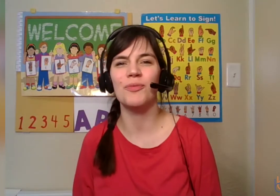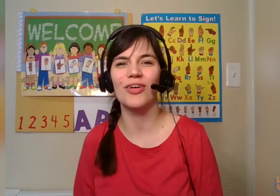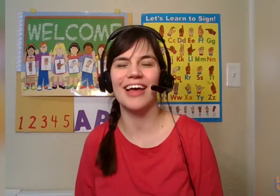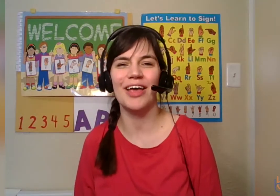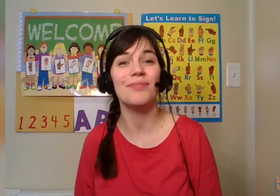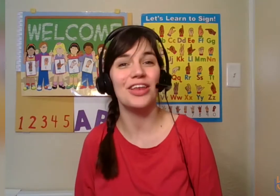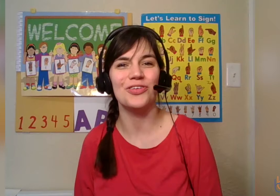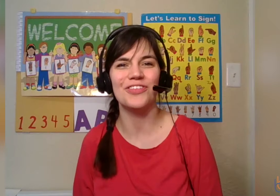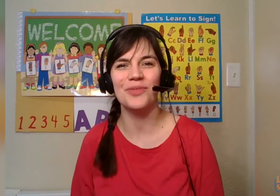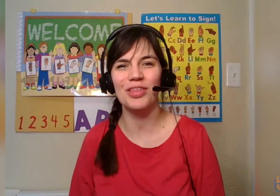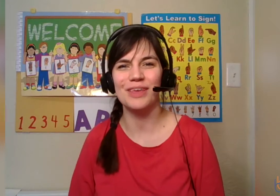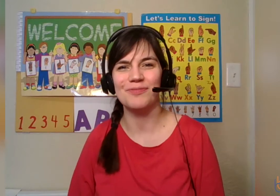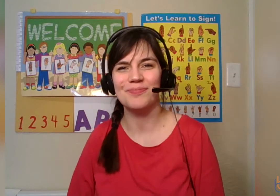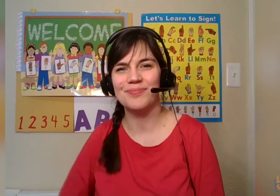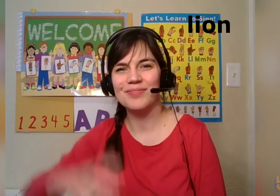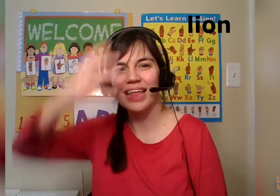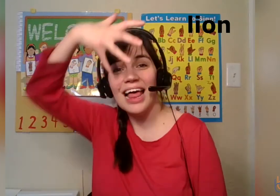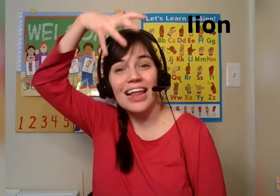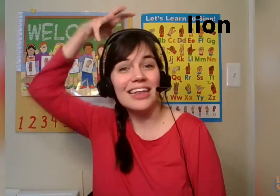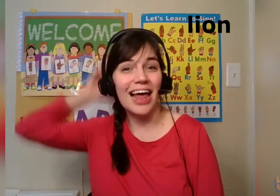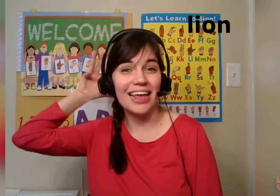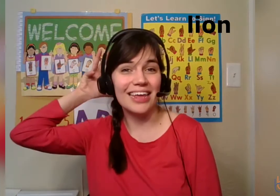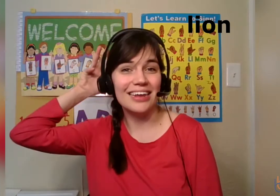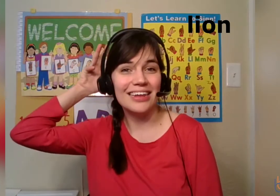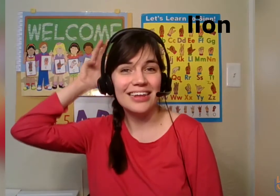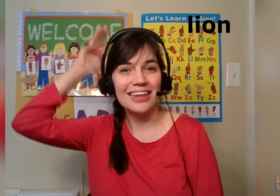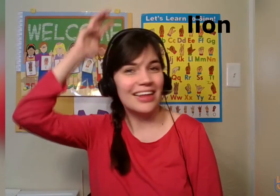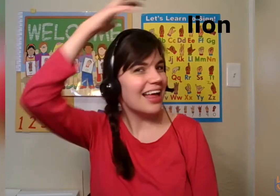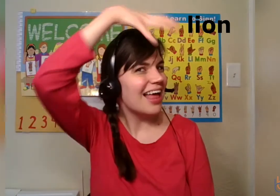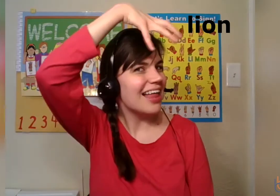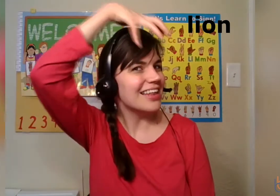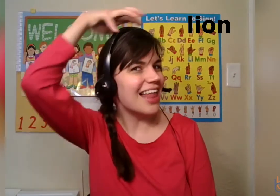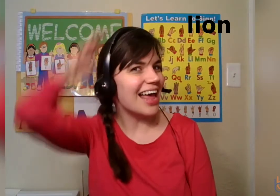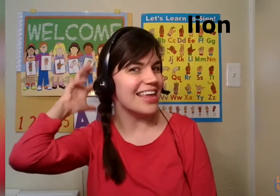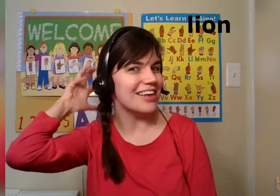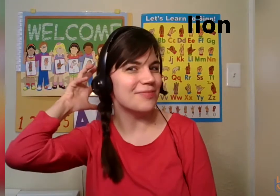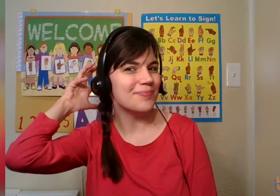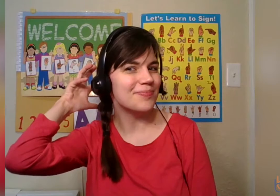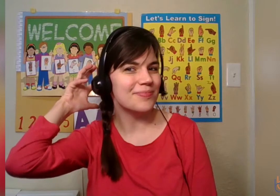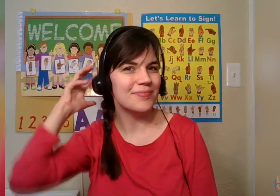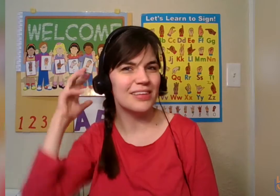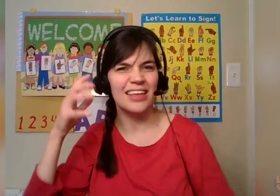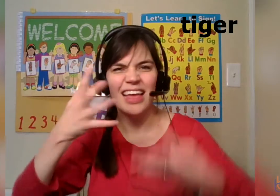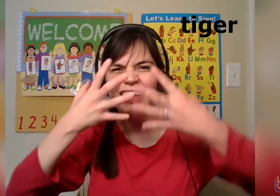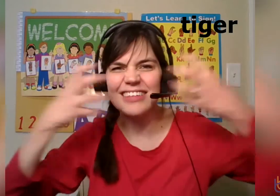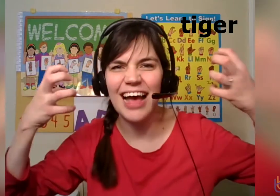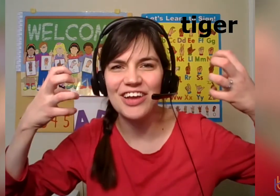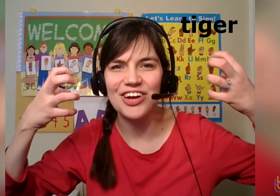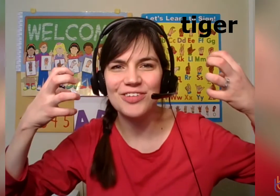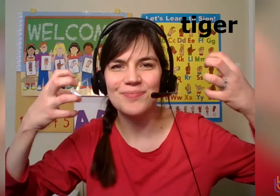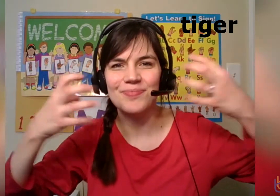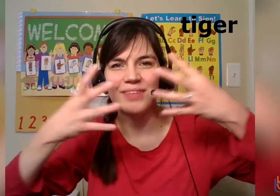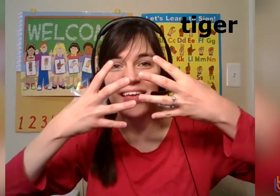more time and you sign with me.